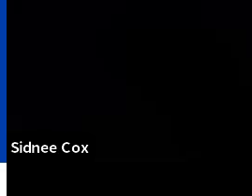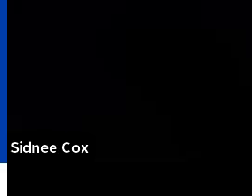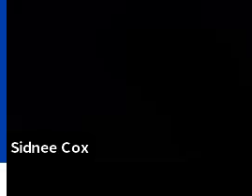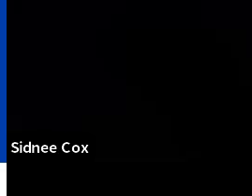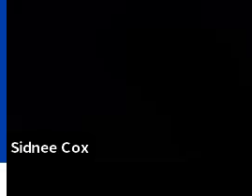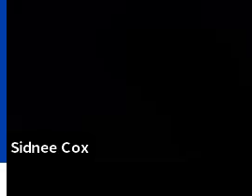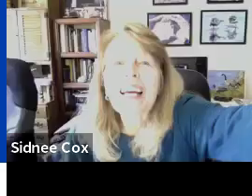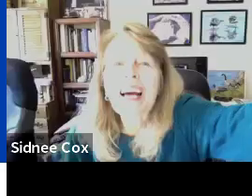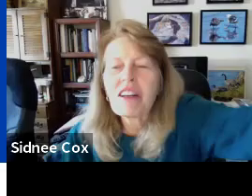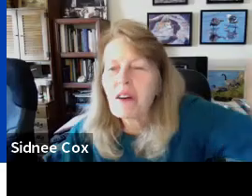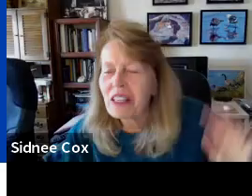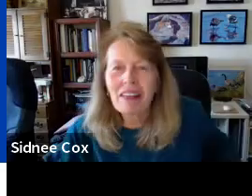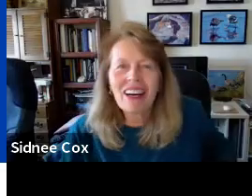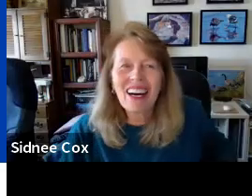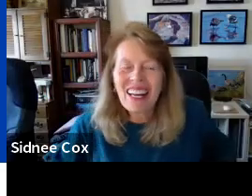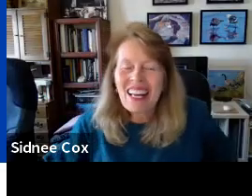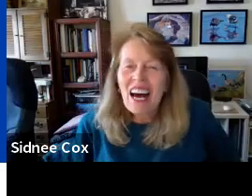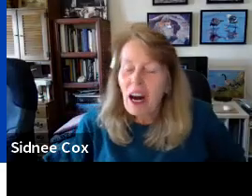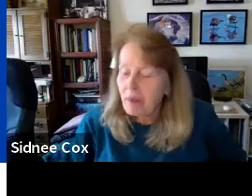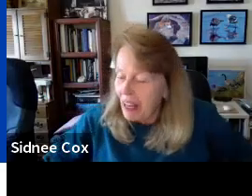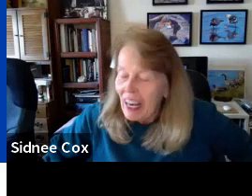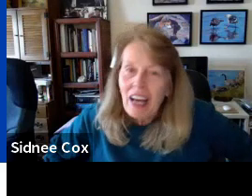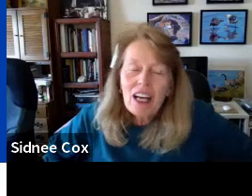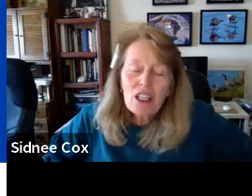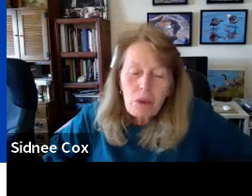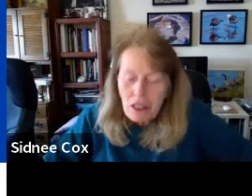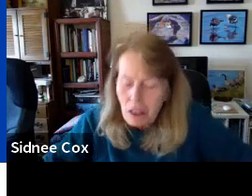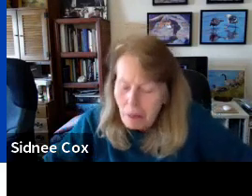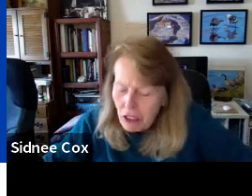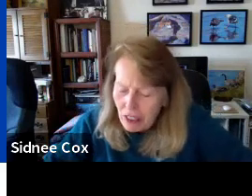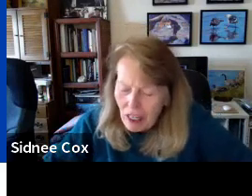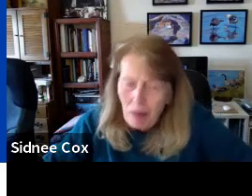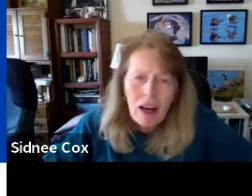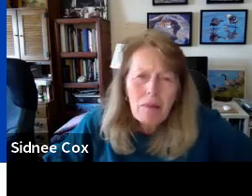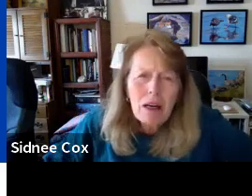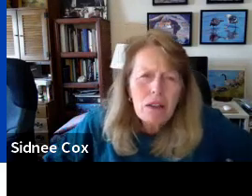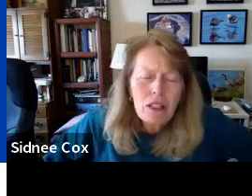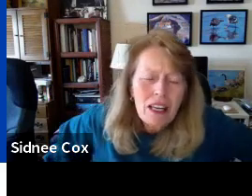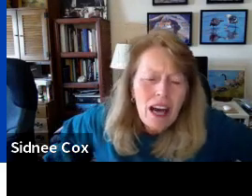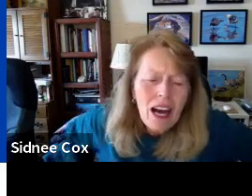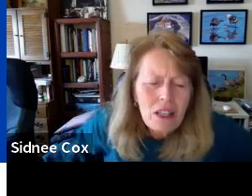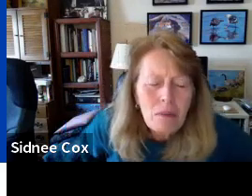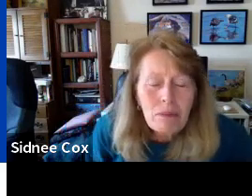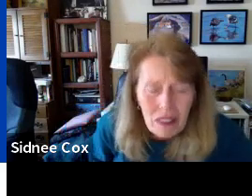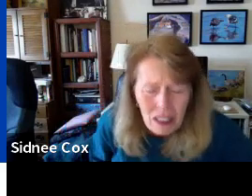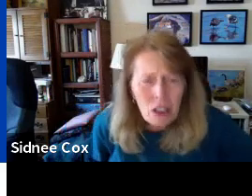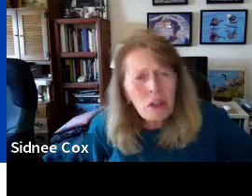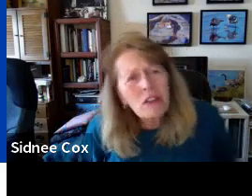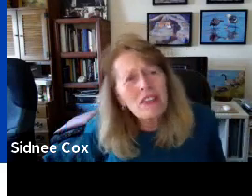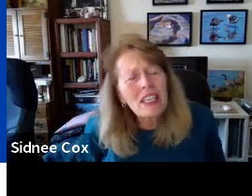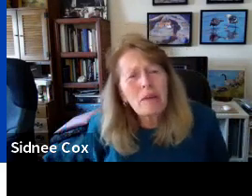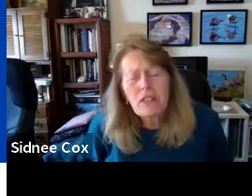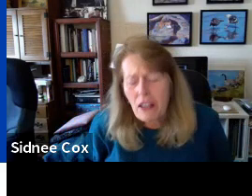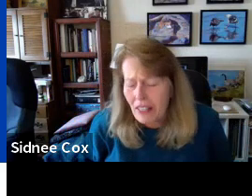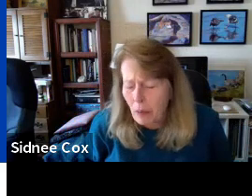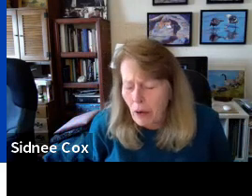if you can see me. I I just wanted to mention. I'm a Sydney Cox Directive, the Emf Safety